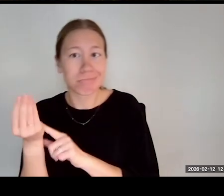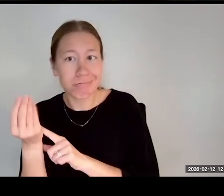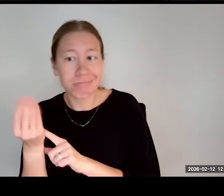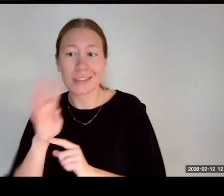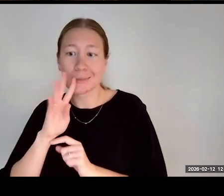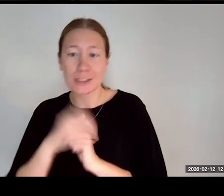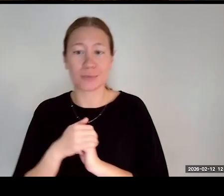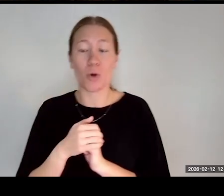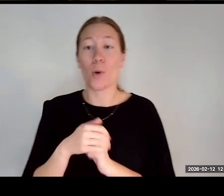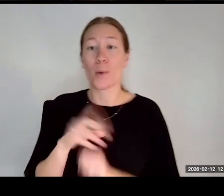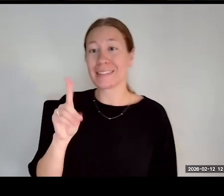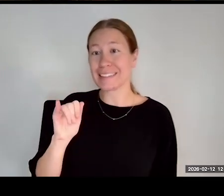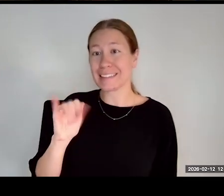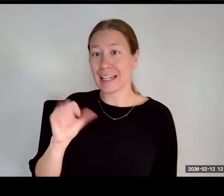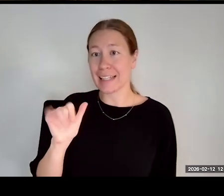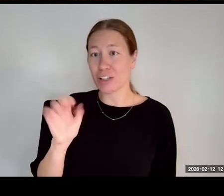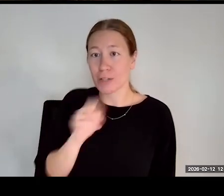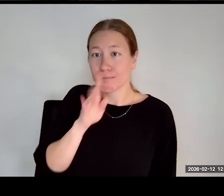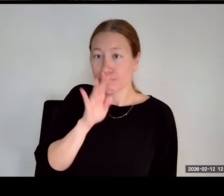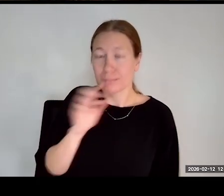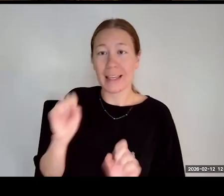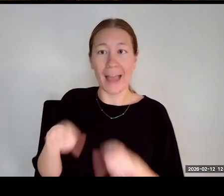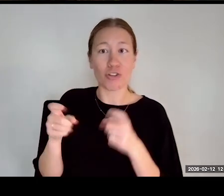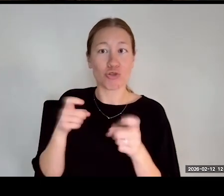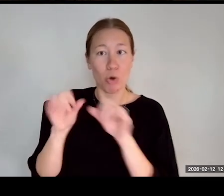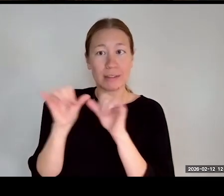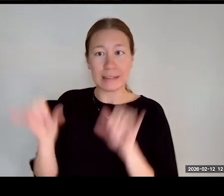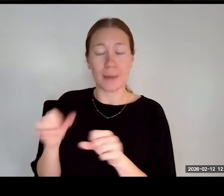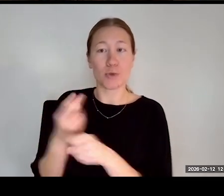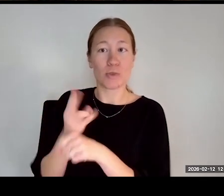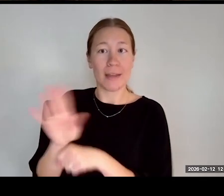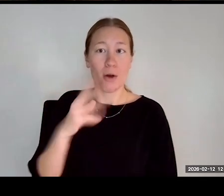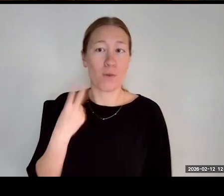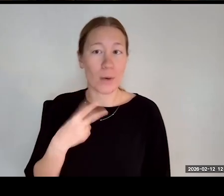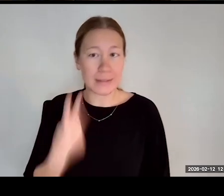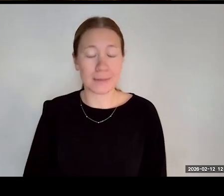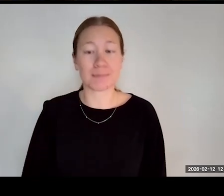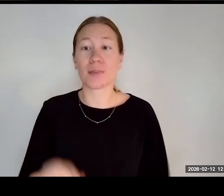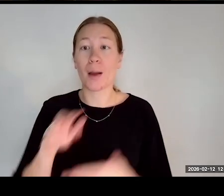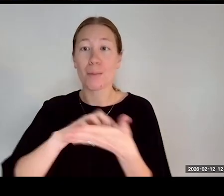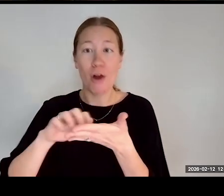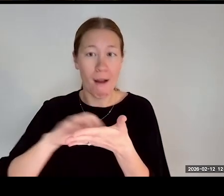where someone can operate a system using just their voice. Braille display, which is depicted in the upper left hand